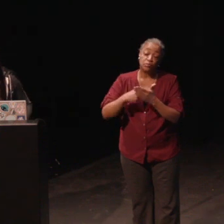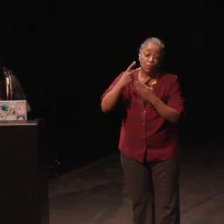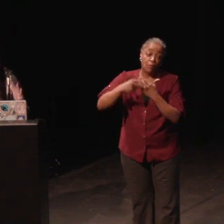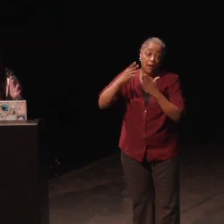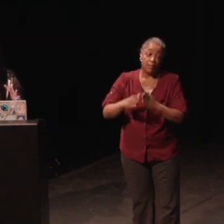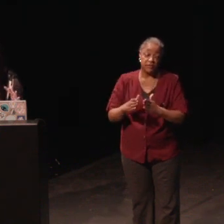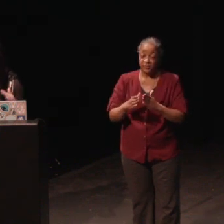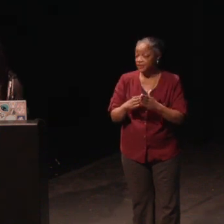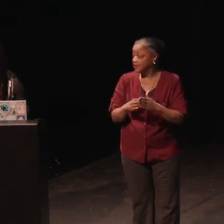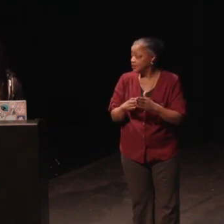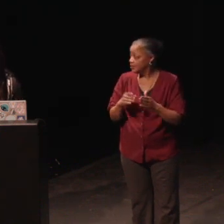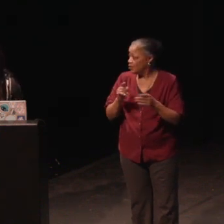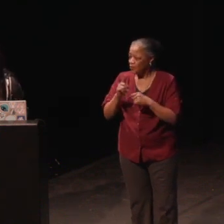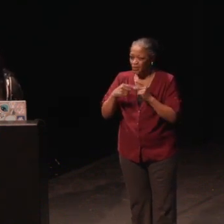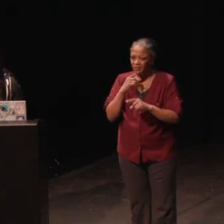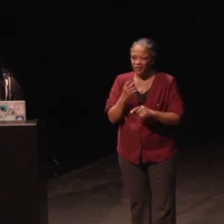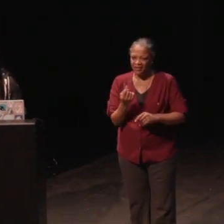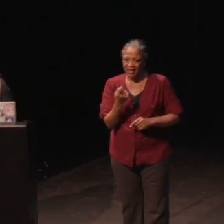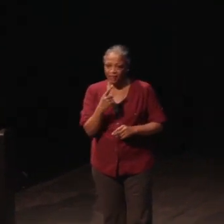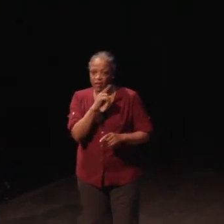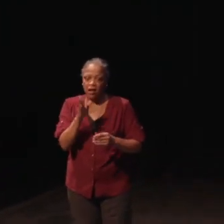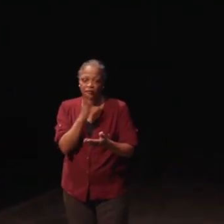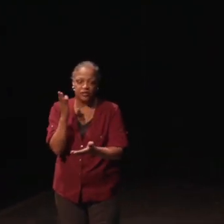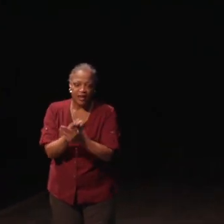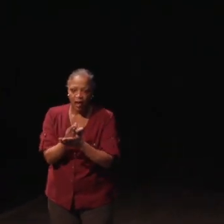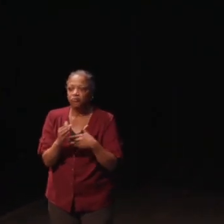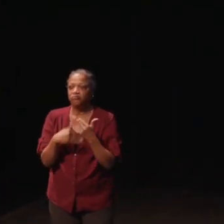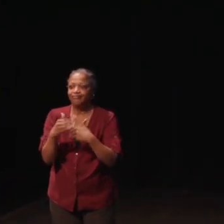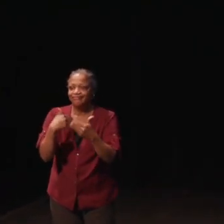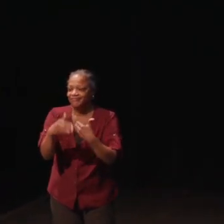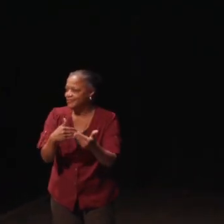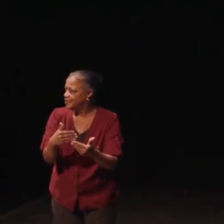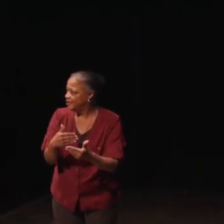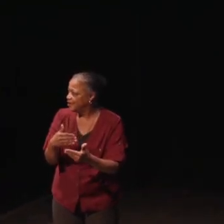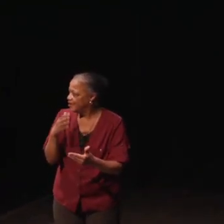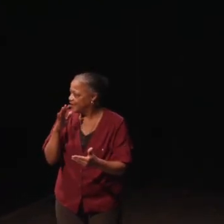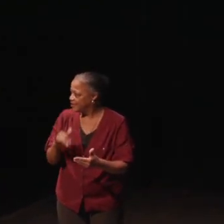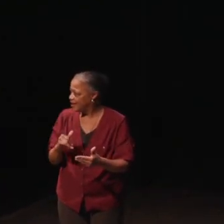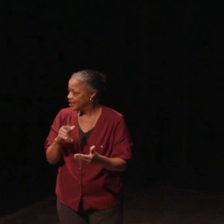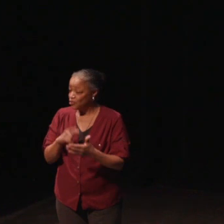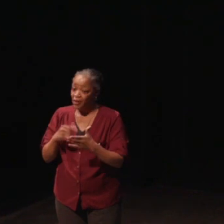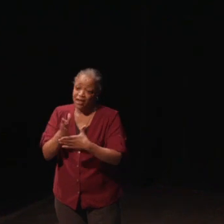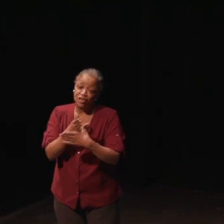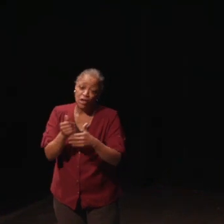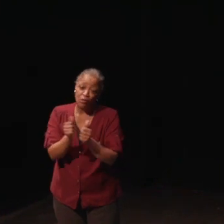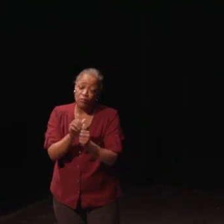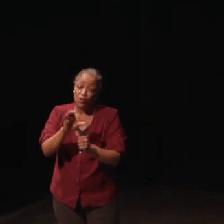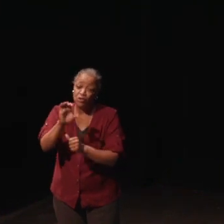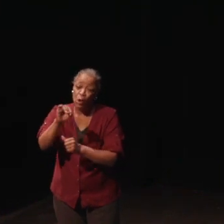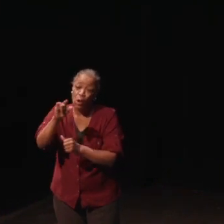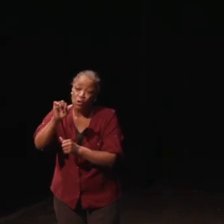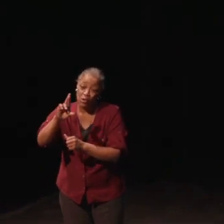Started when I was about 11 and then never stopped and I think that is a biography I share with most coders in this industry.